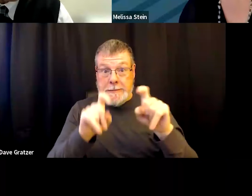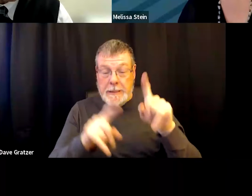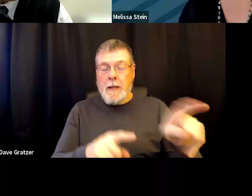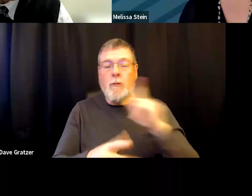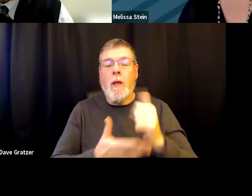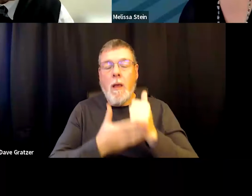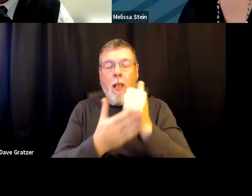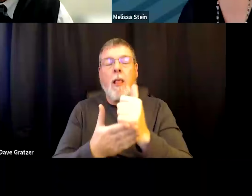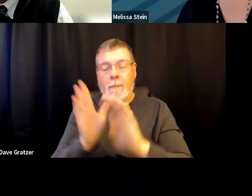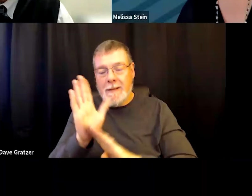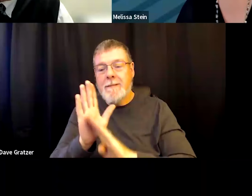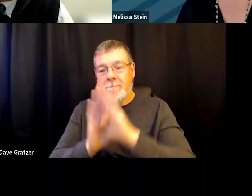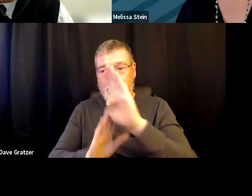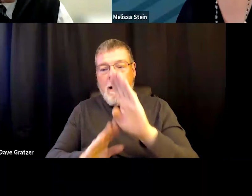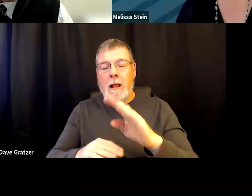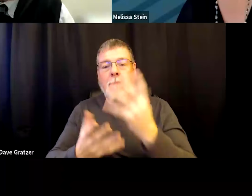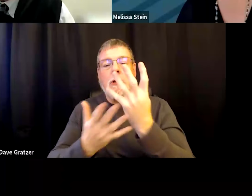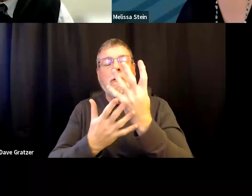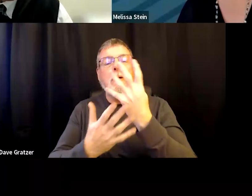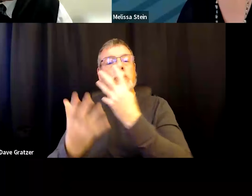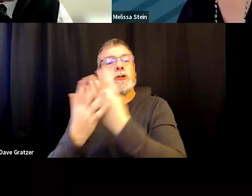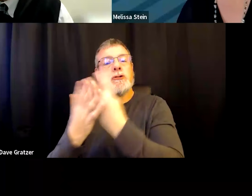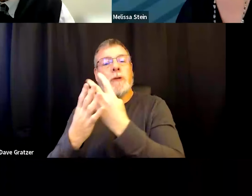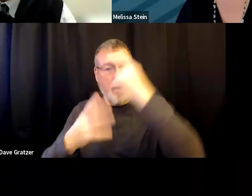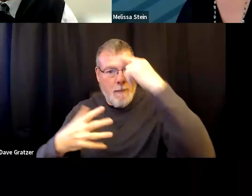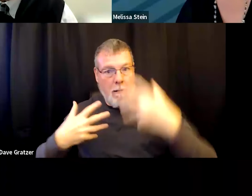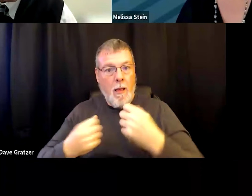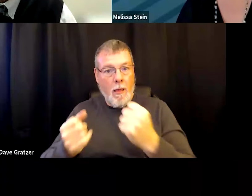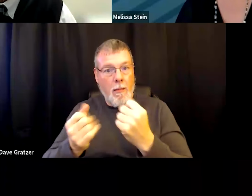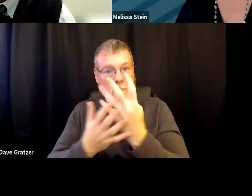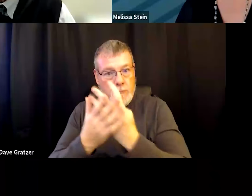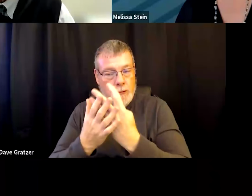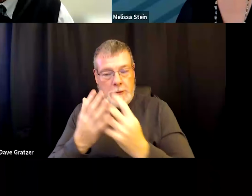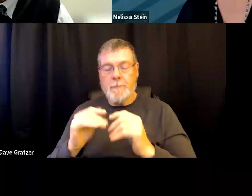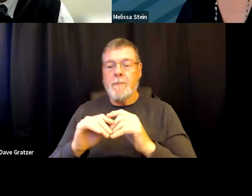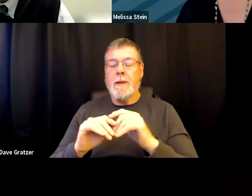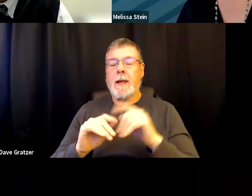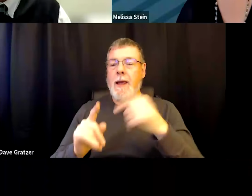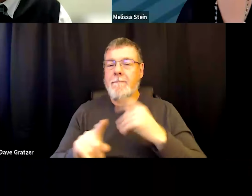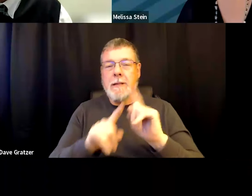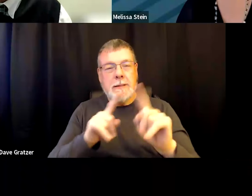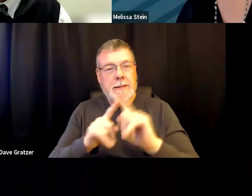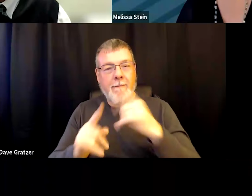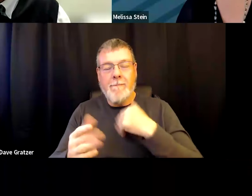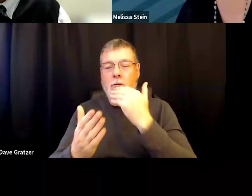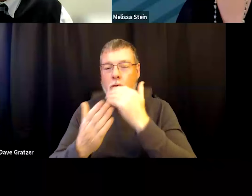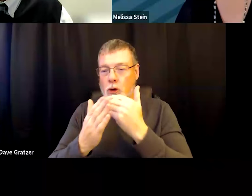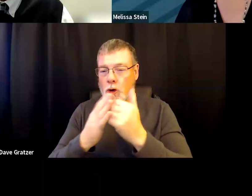as a brief jail mental health screen, and so that's been validated in in justice settings, has really good psychometric properties,